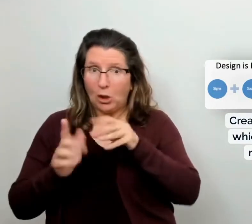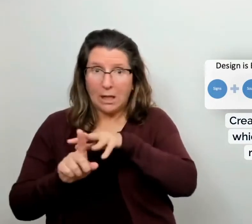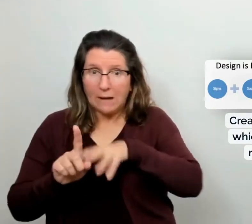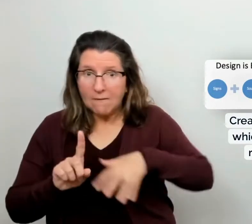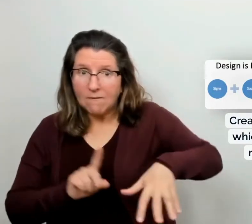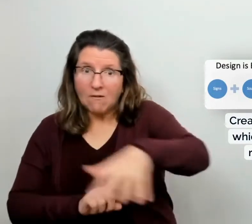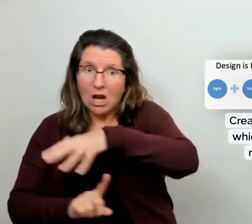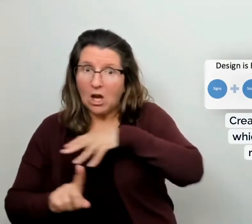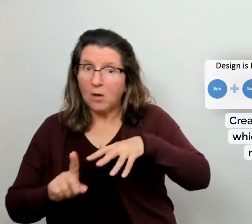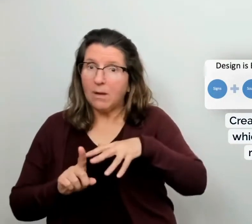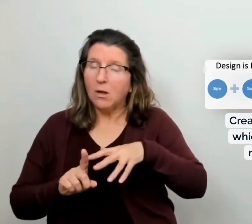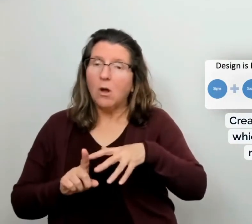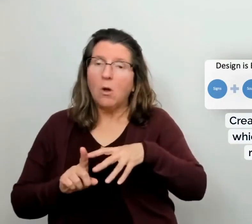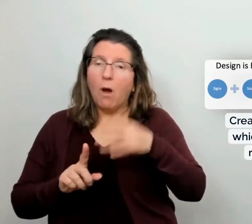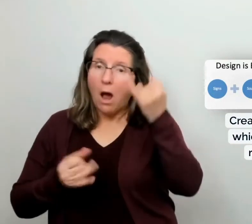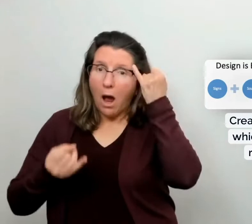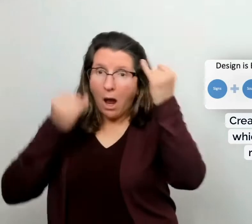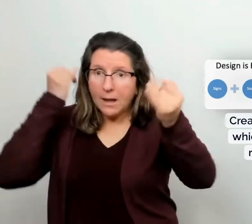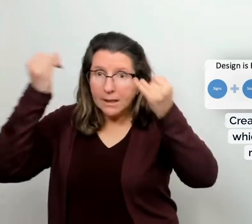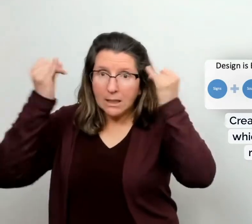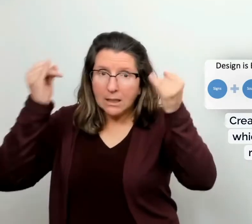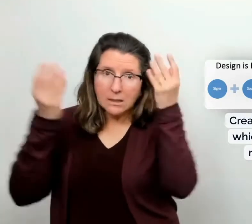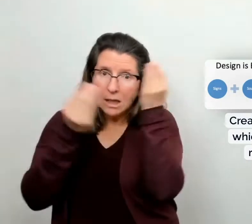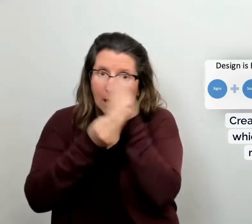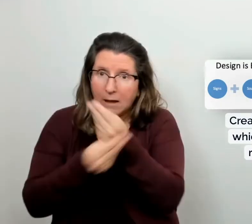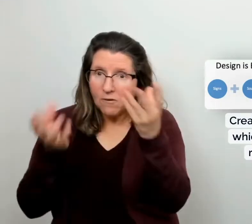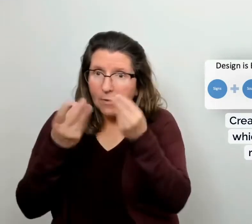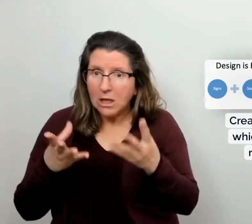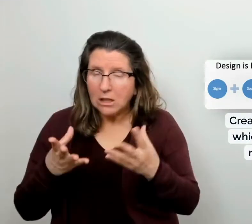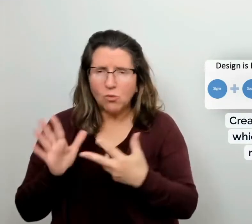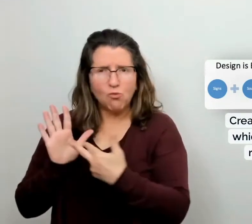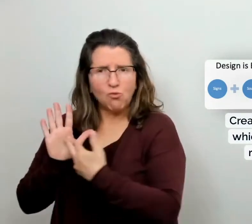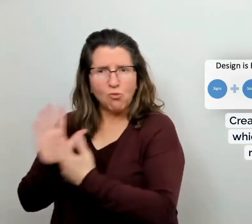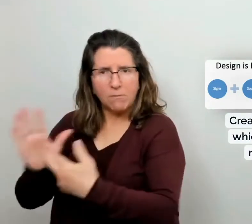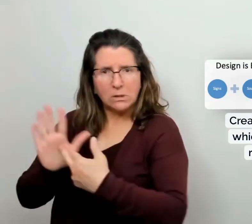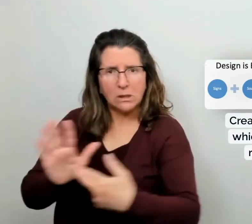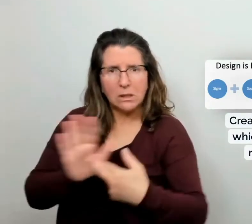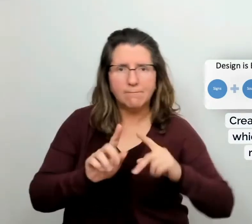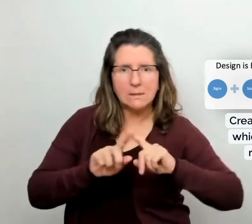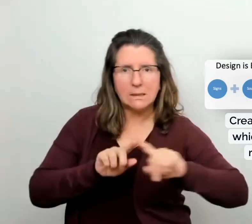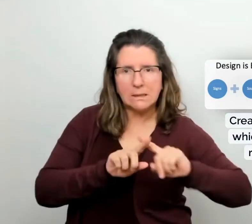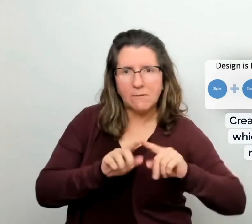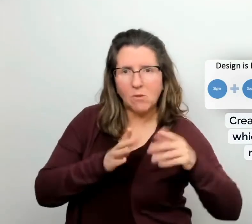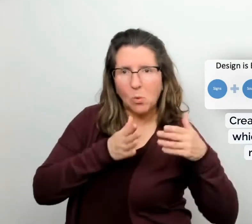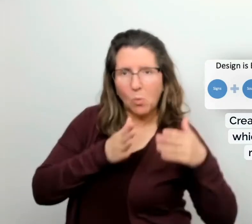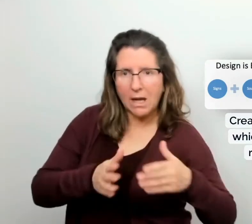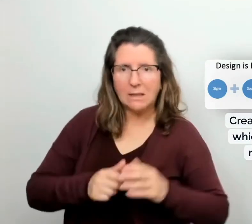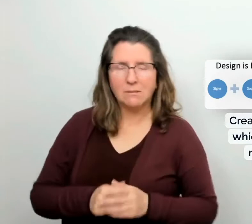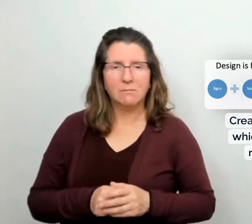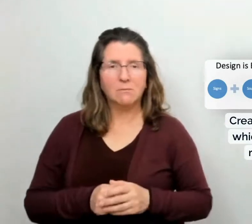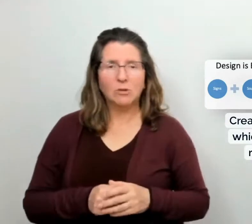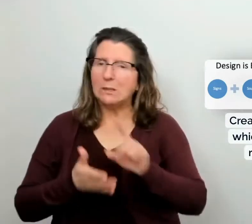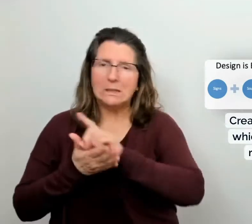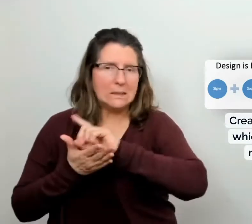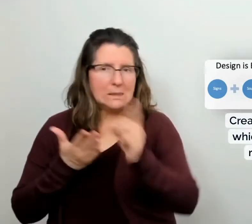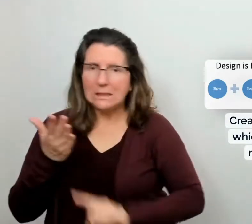We should attempt to create a learning environment in which ideas and information are represented in multiple ways.